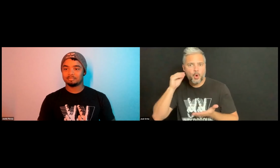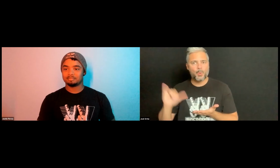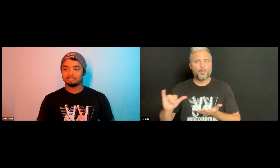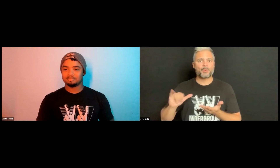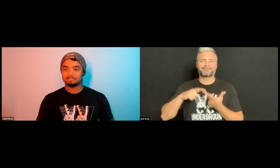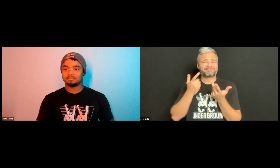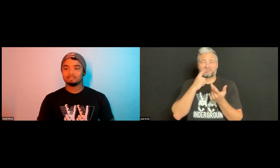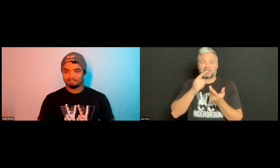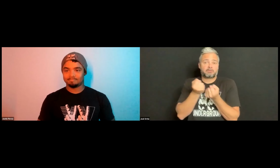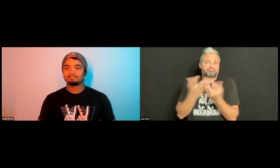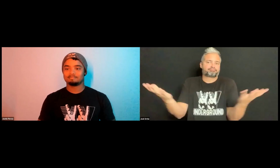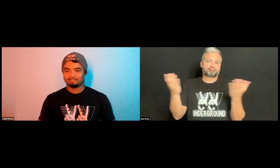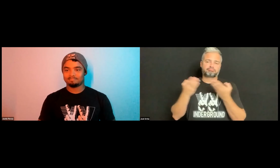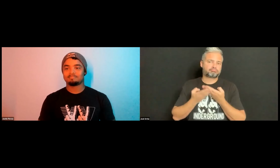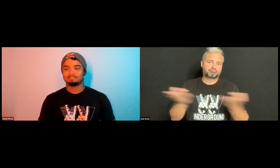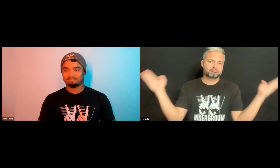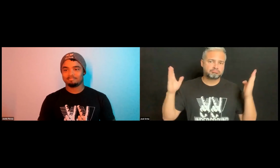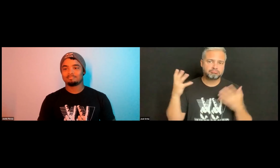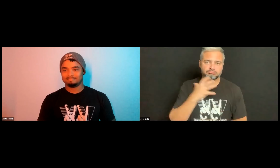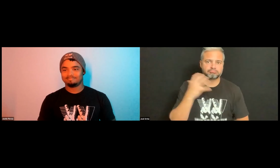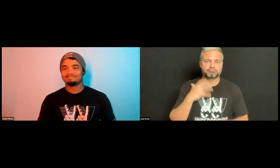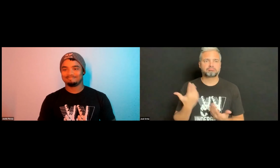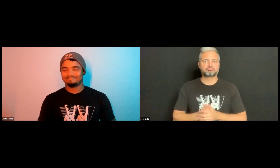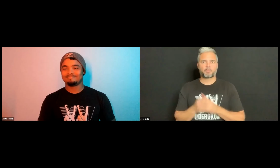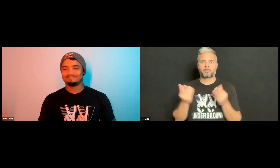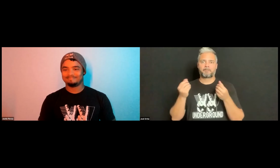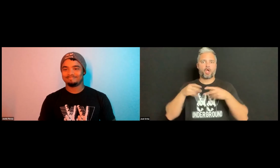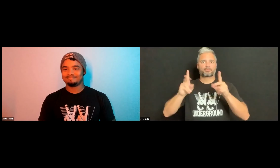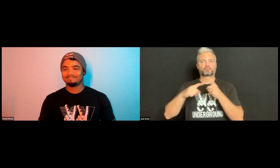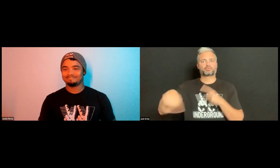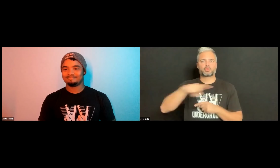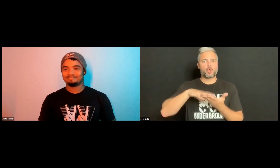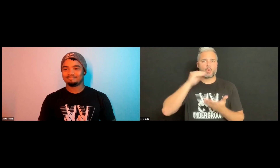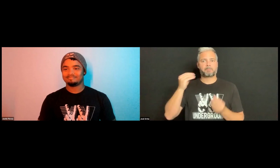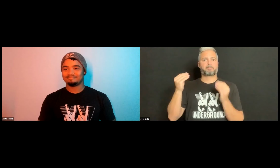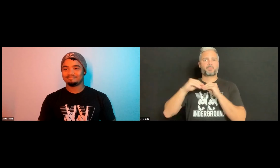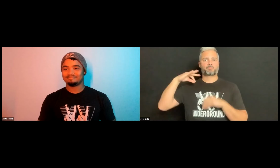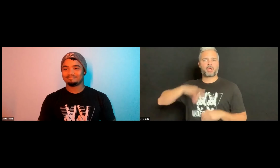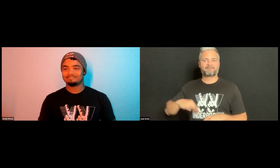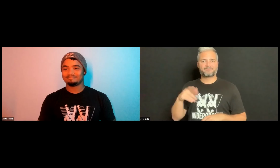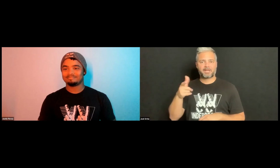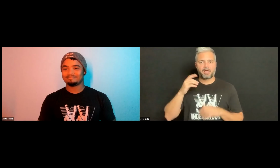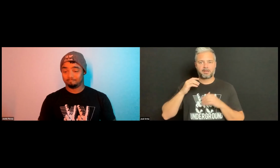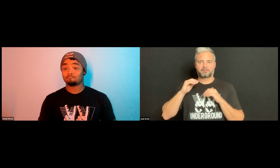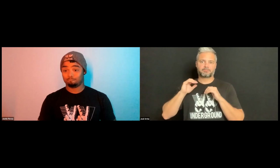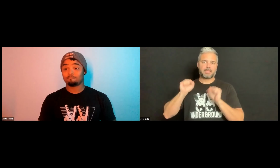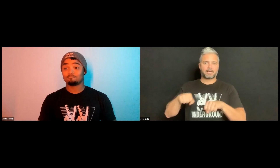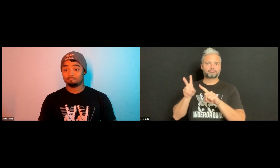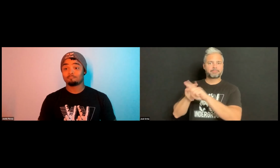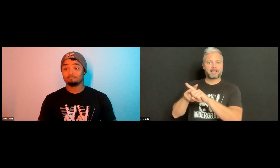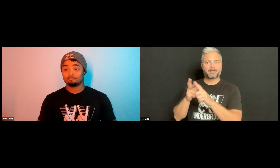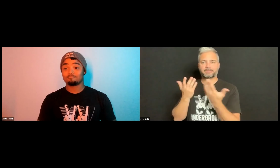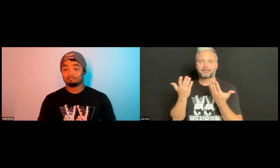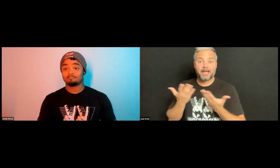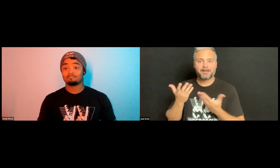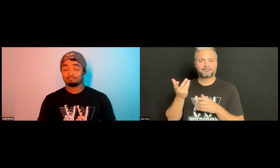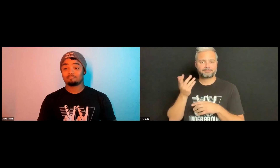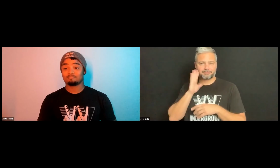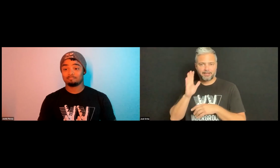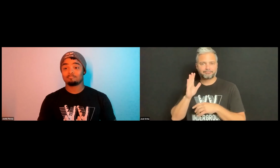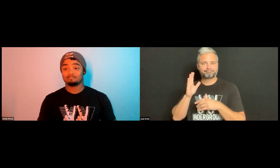And interpreters got to learn how to do it, because we had such a variety of people that are involved. It was such a wonderful opportunity for everyone to learn,